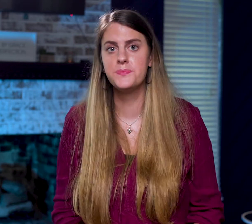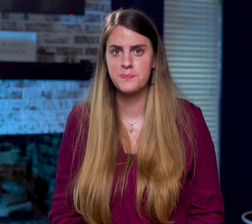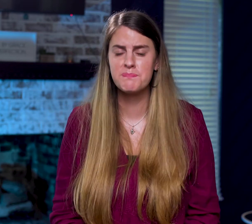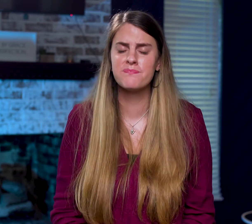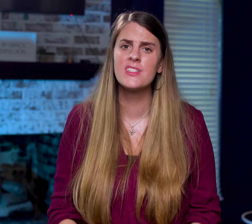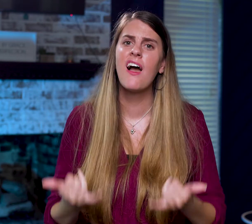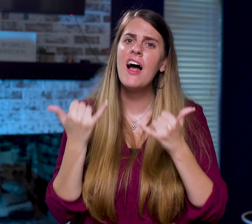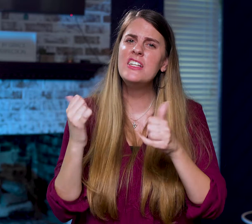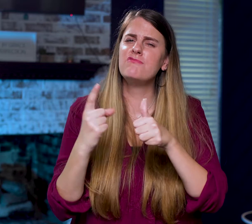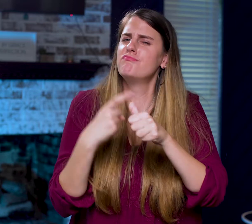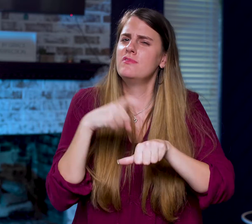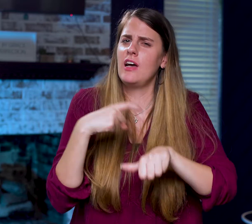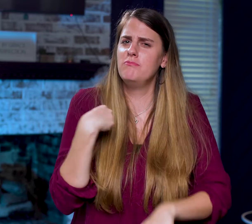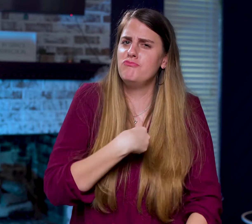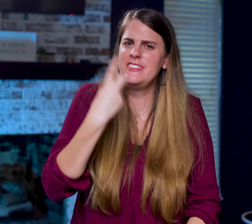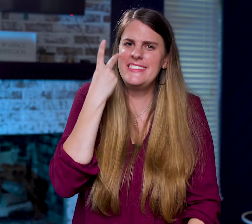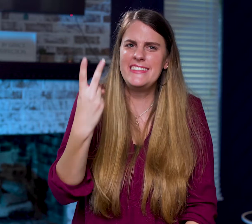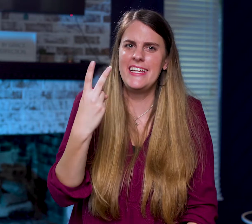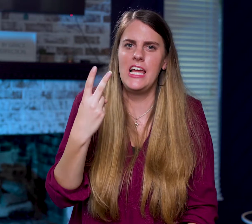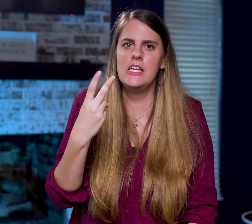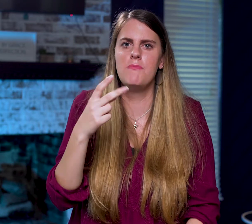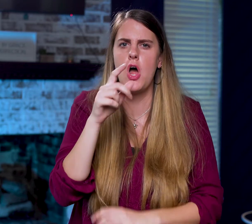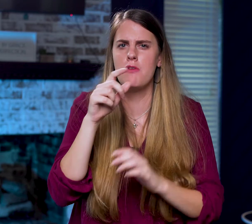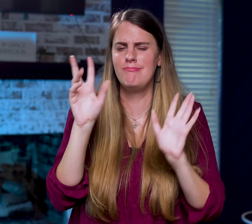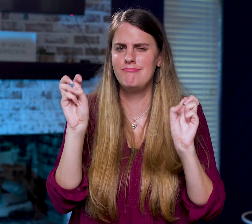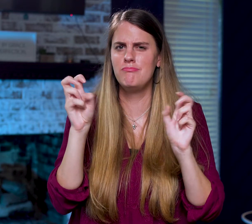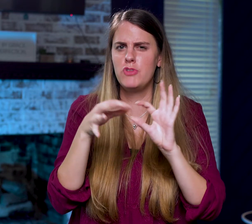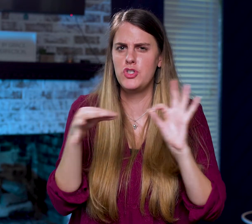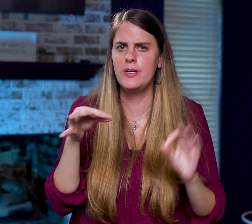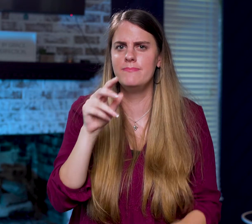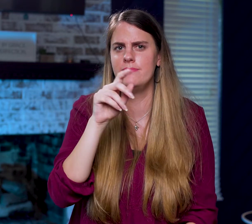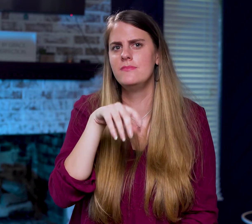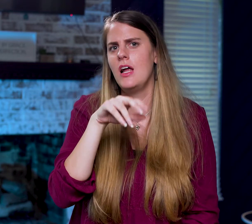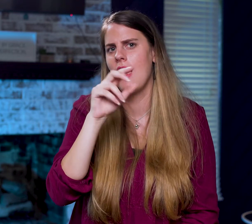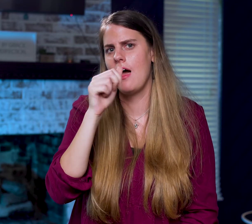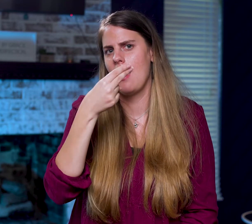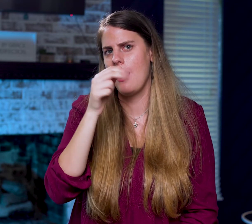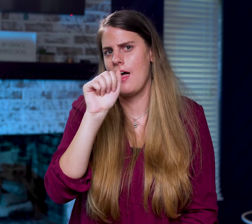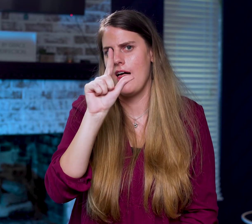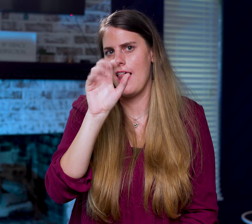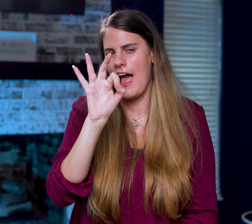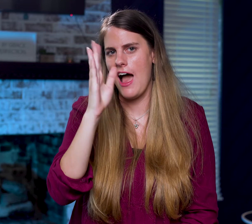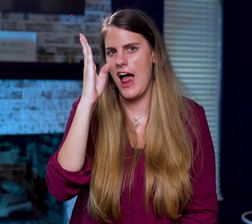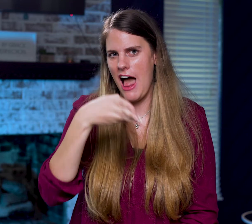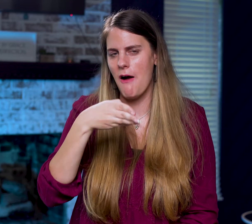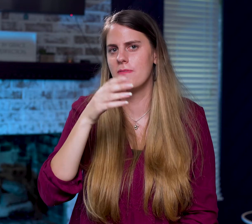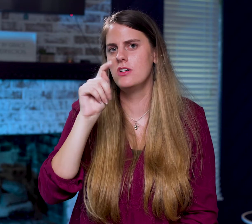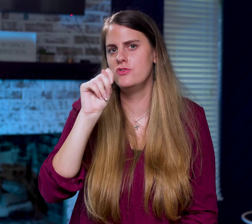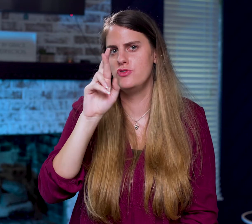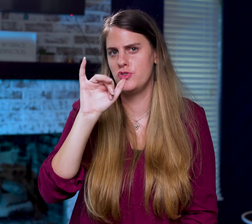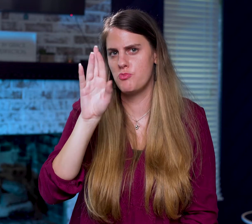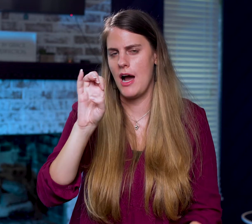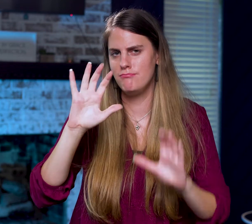This is the first time we see the term half-tribe.